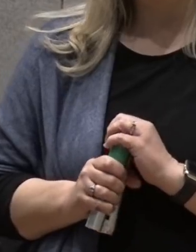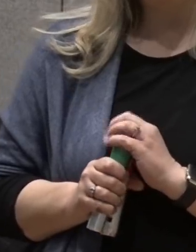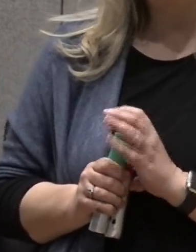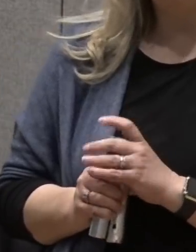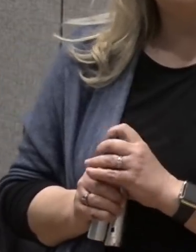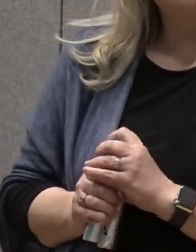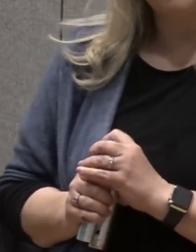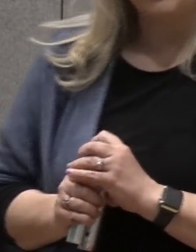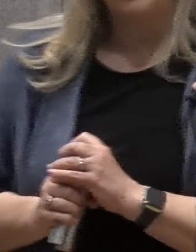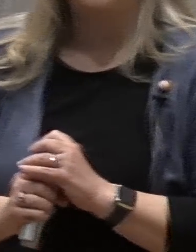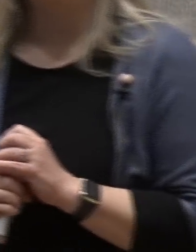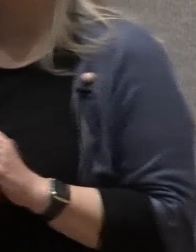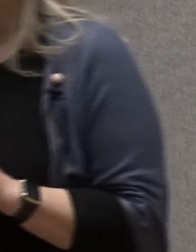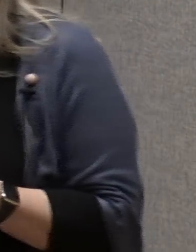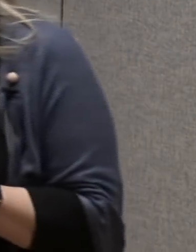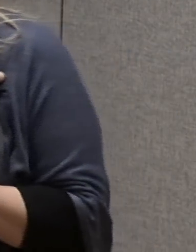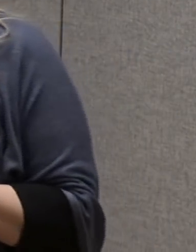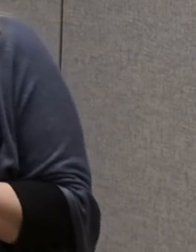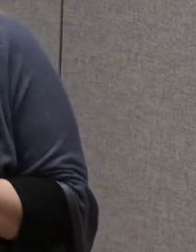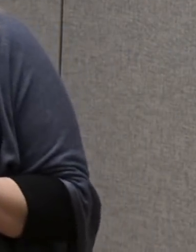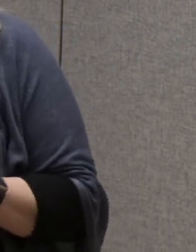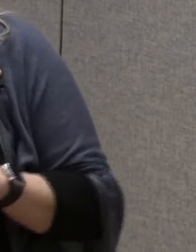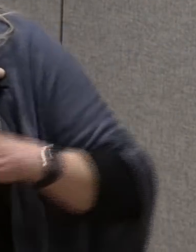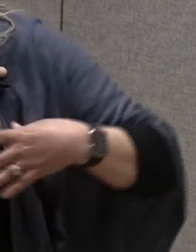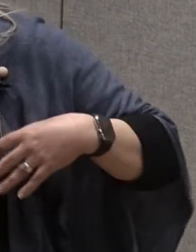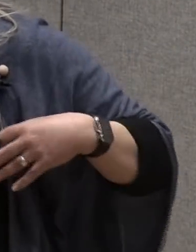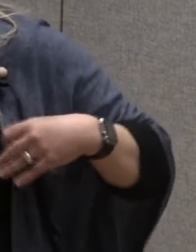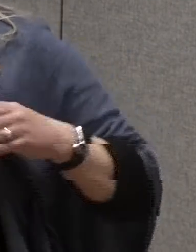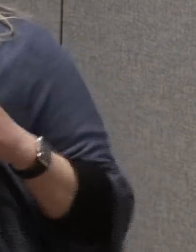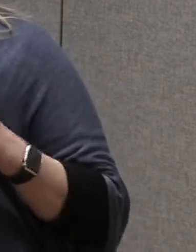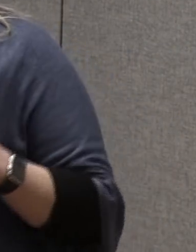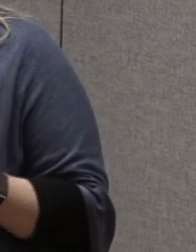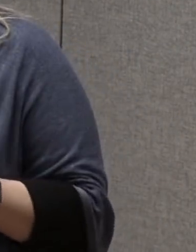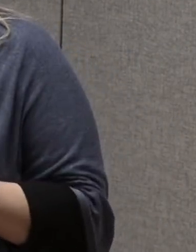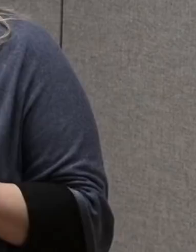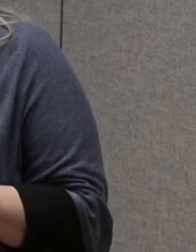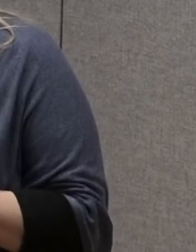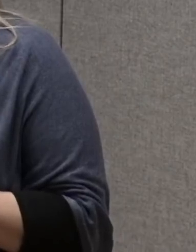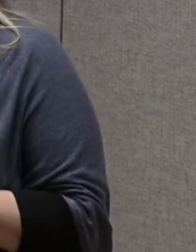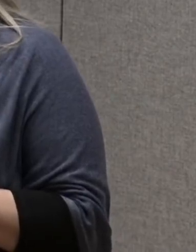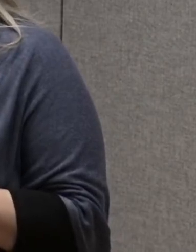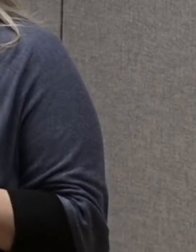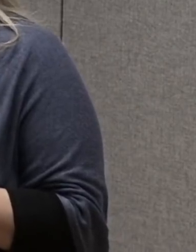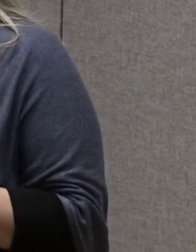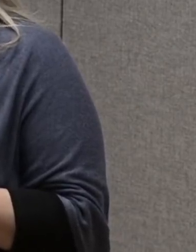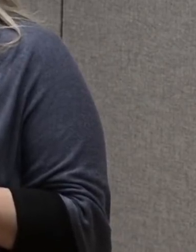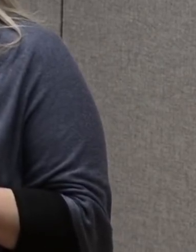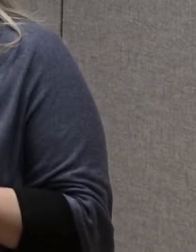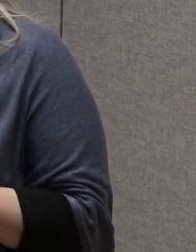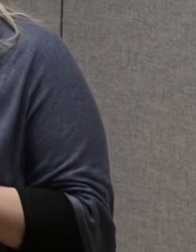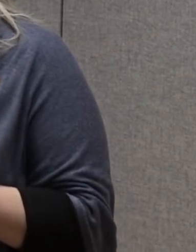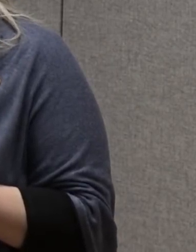and I really like about listing all of the kind things is it keeps us in the present moment. When we're thinking about kind things that we